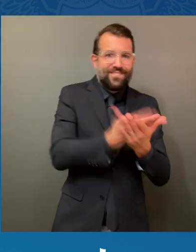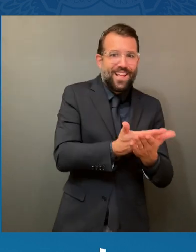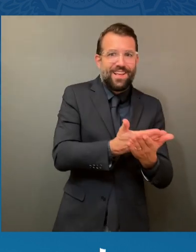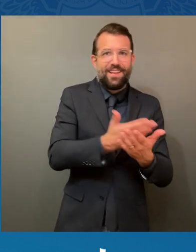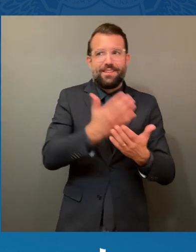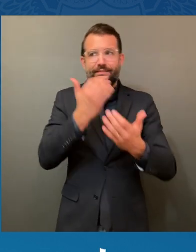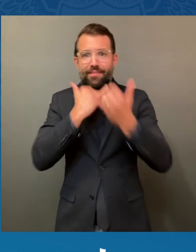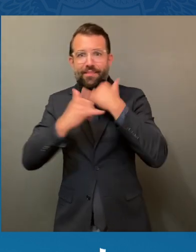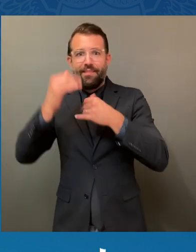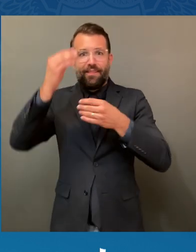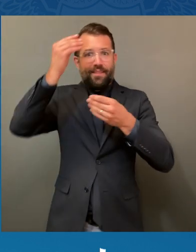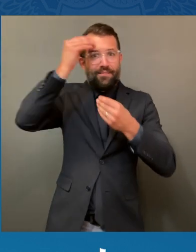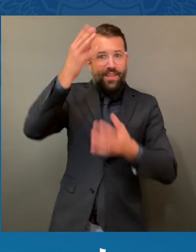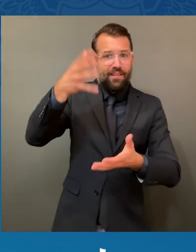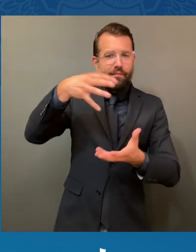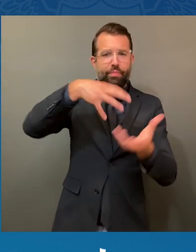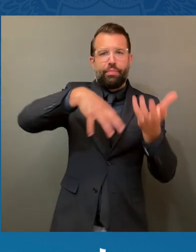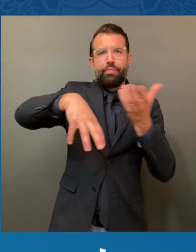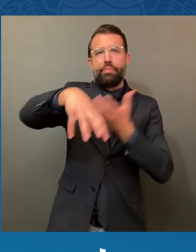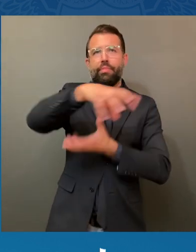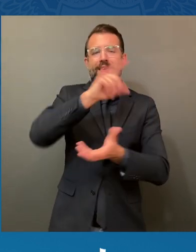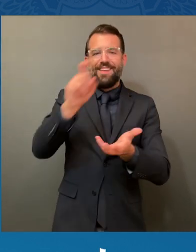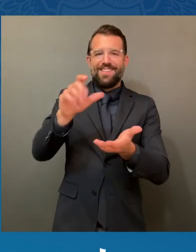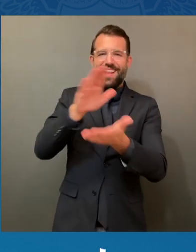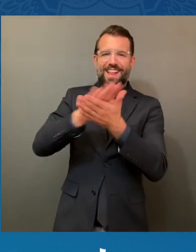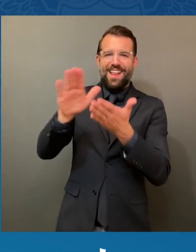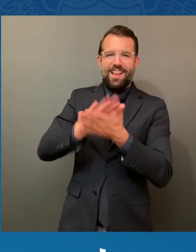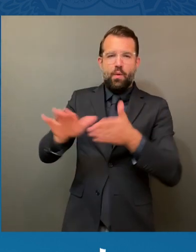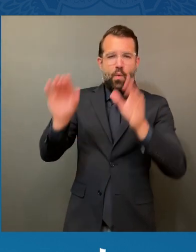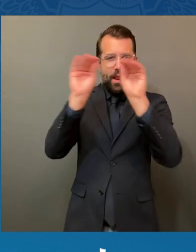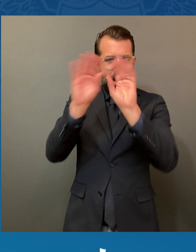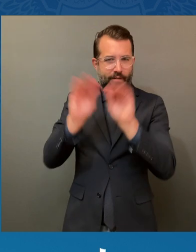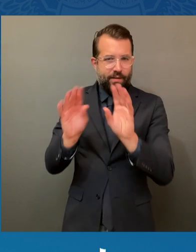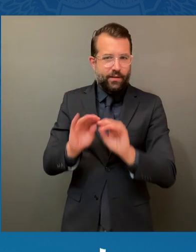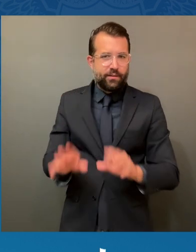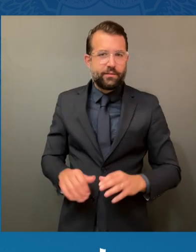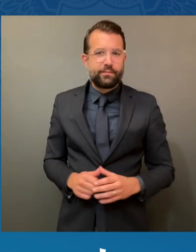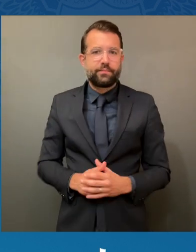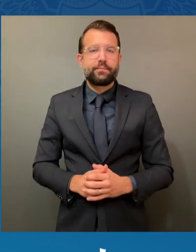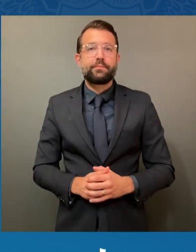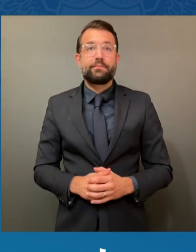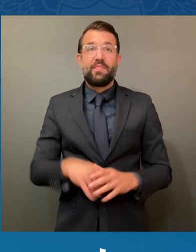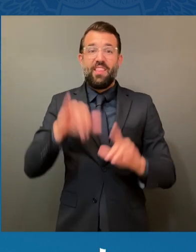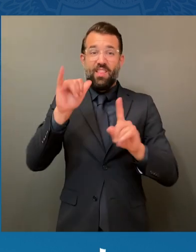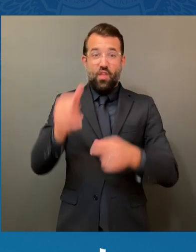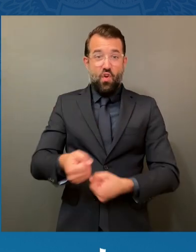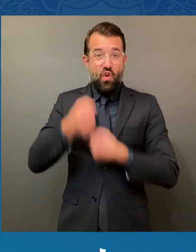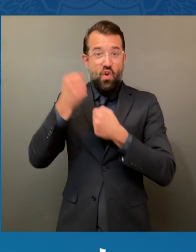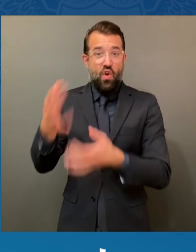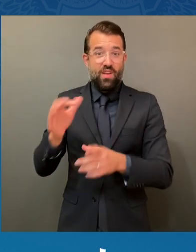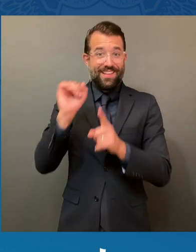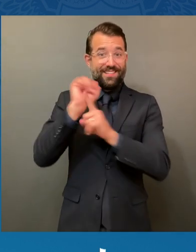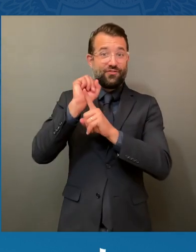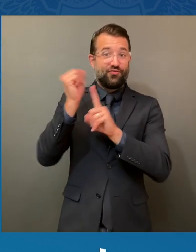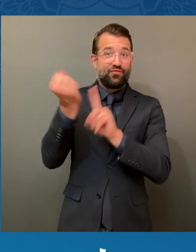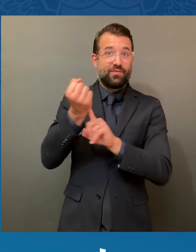which we all know often creates a situation that is ripe for predatory practices.